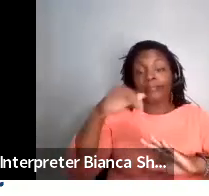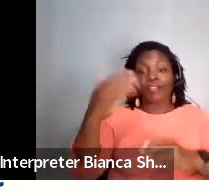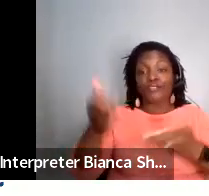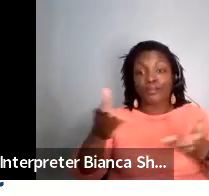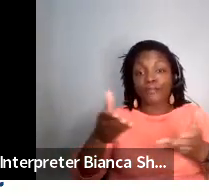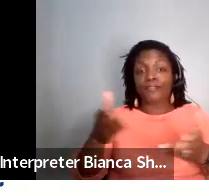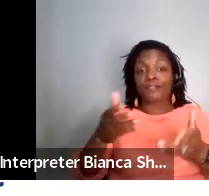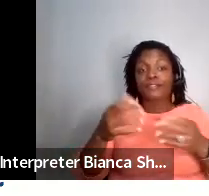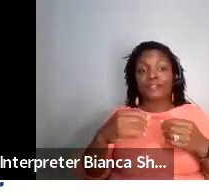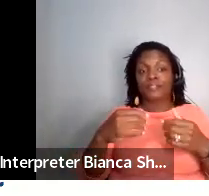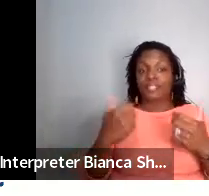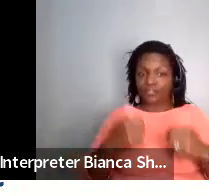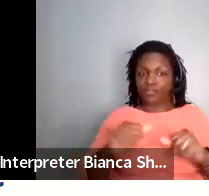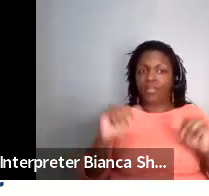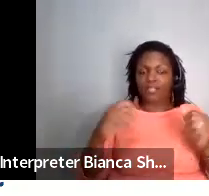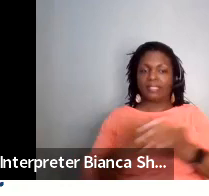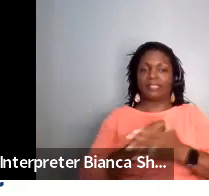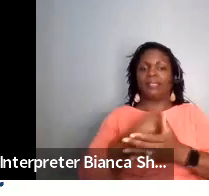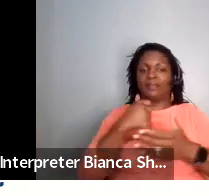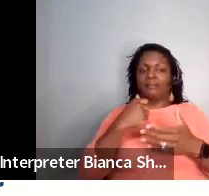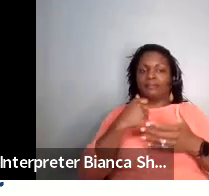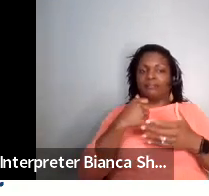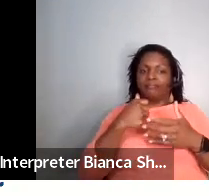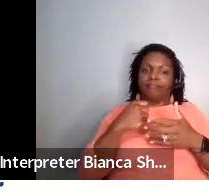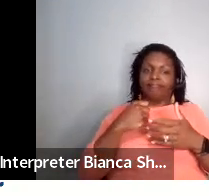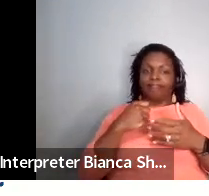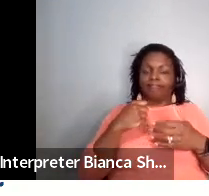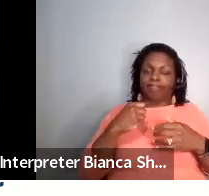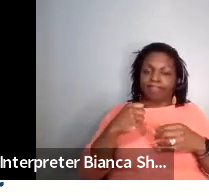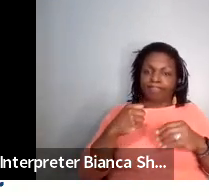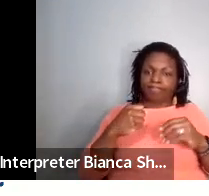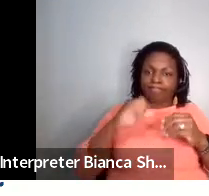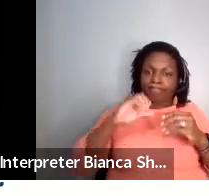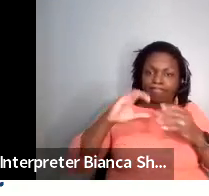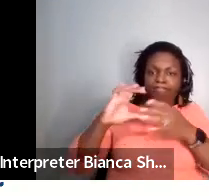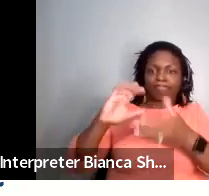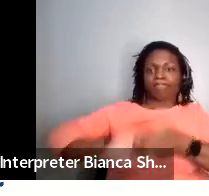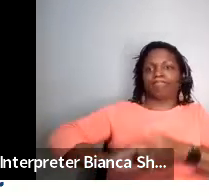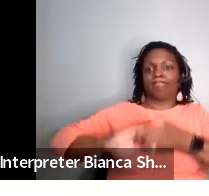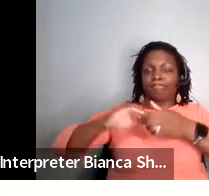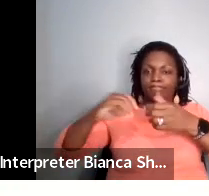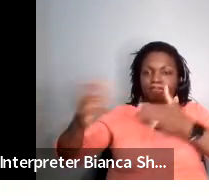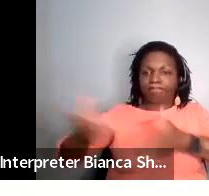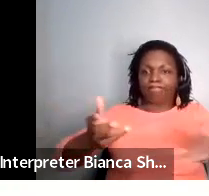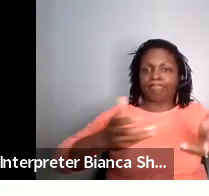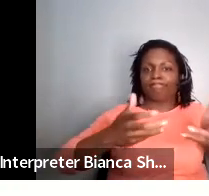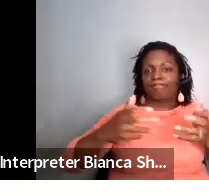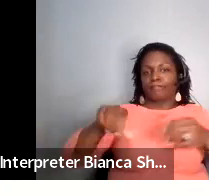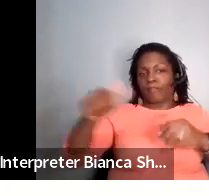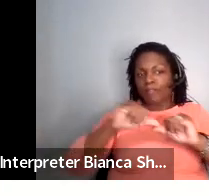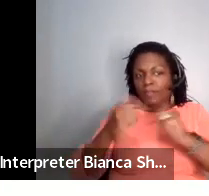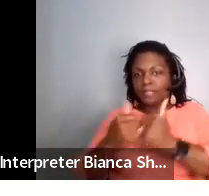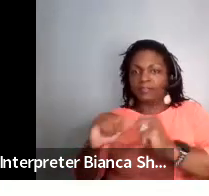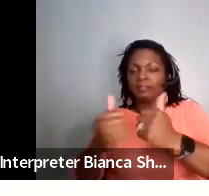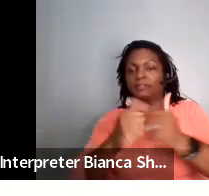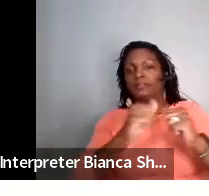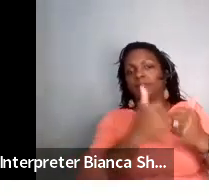While seeking opportunities for collaboration at these, as the systems mature, both with the Louisiana crisis response services and 9, 8, 8.